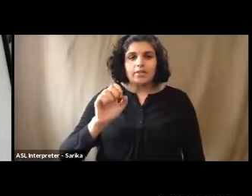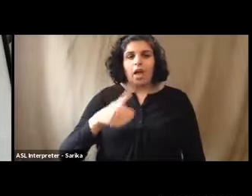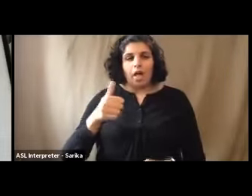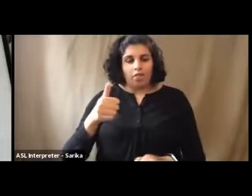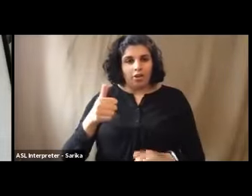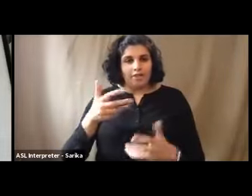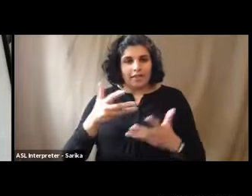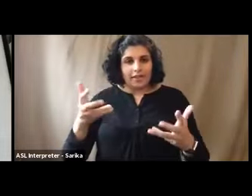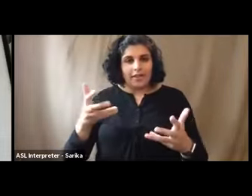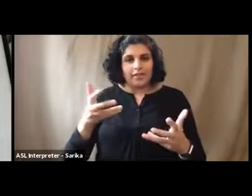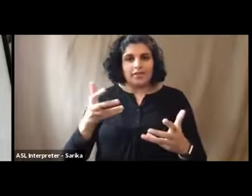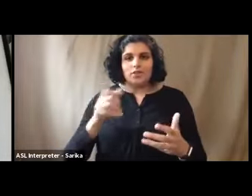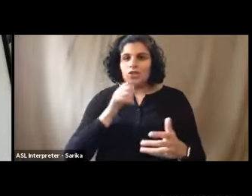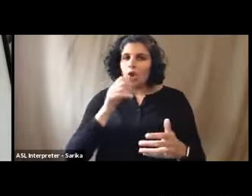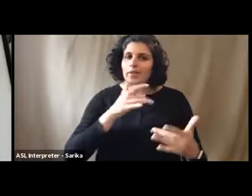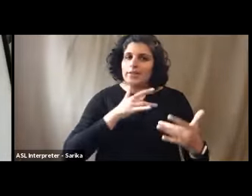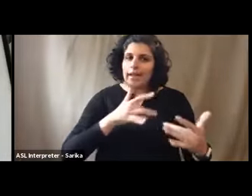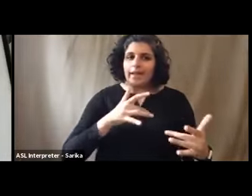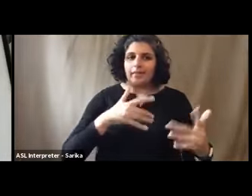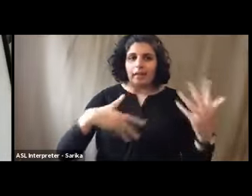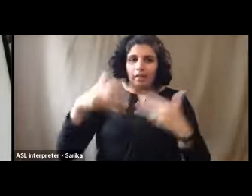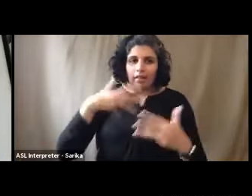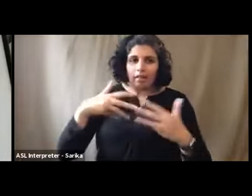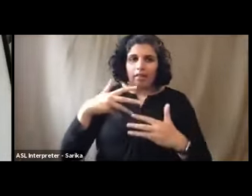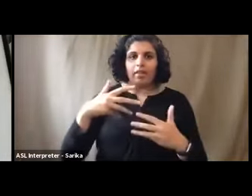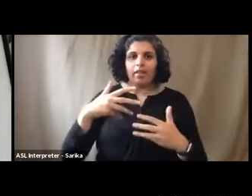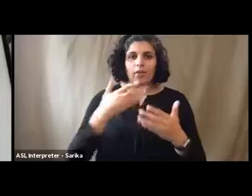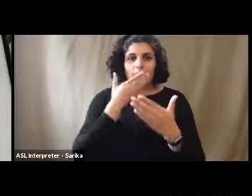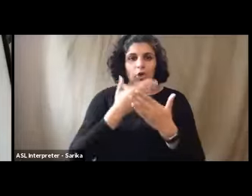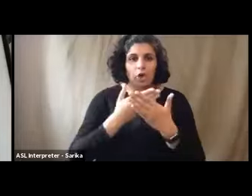how the air circulates, and it’s filtered on airplanes.